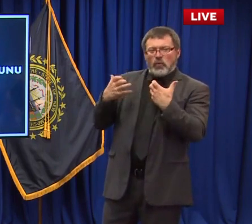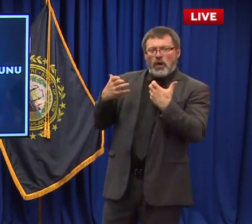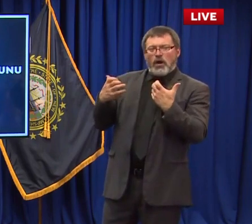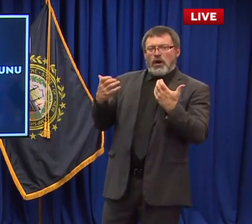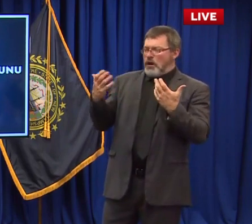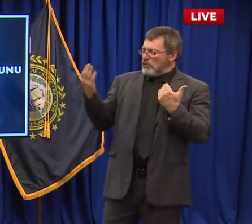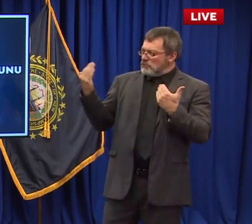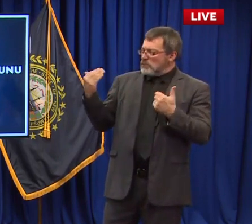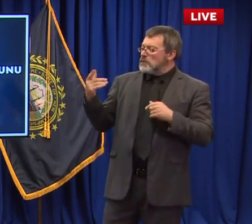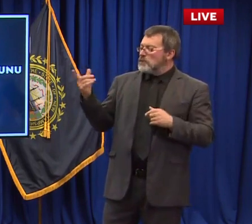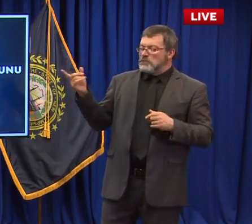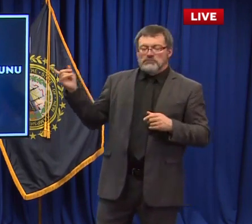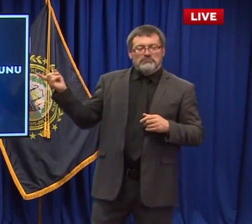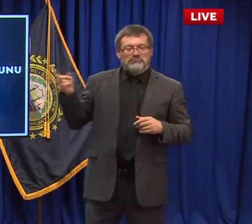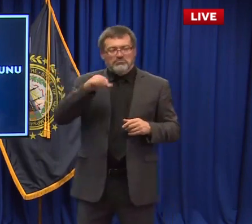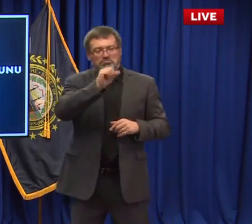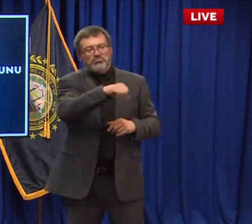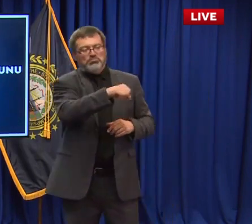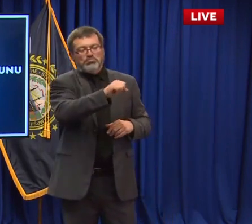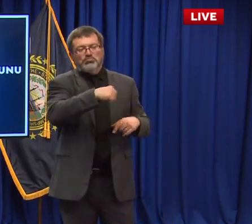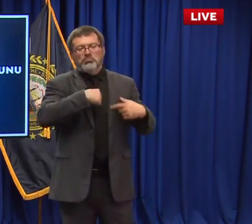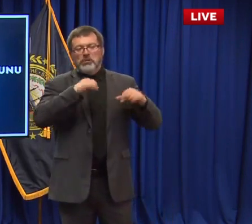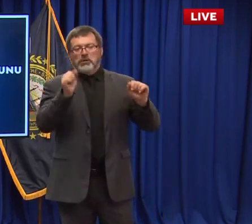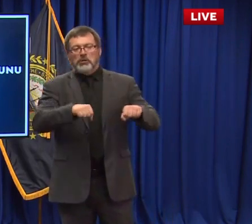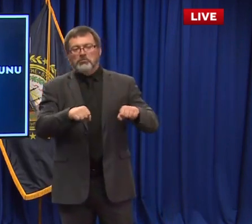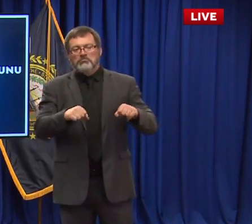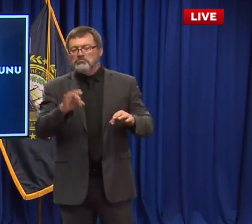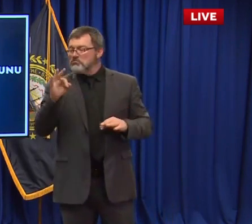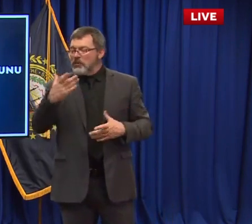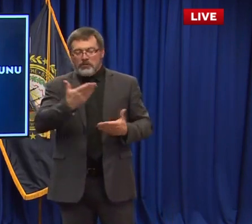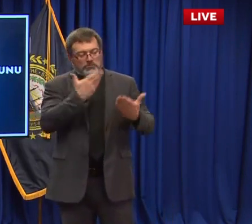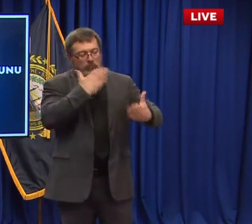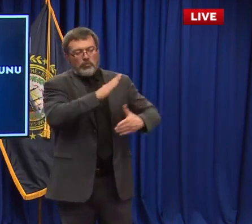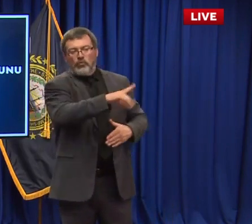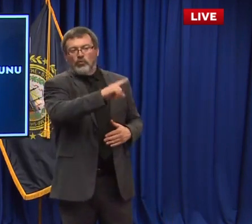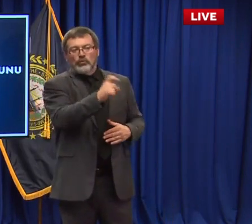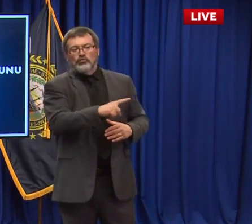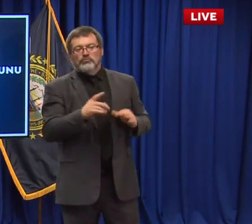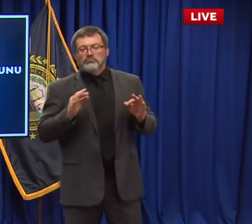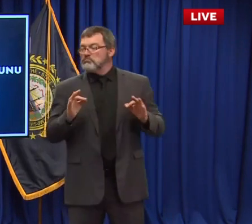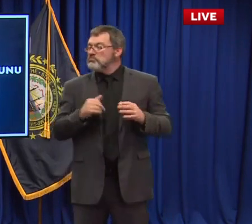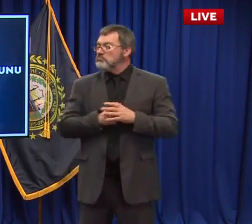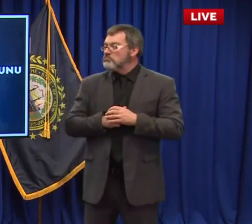PLEASE GIVE US NUMBERS AND PERCENTAGES. COMMISSIONER, GO FOR IT.